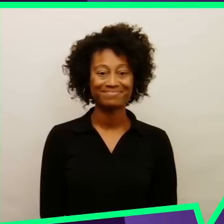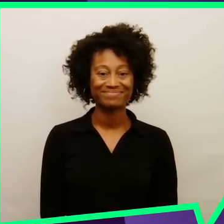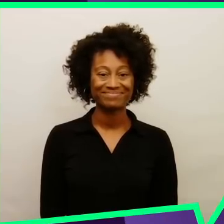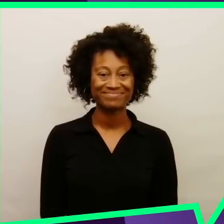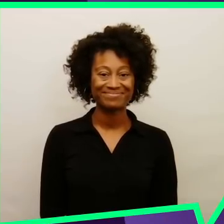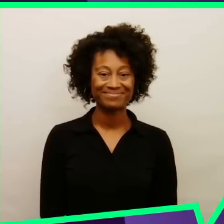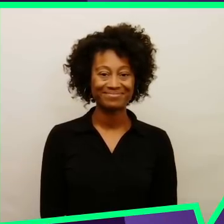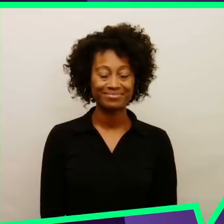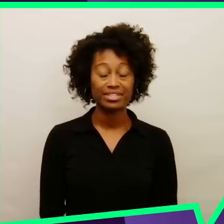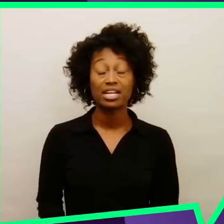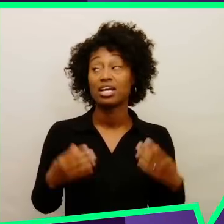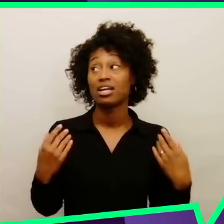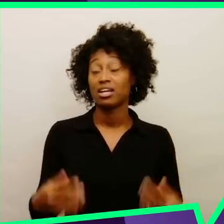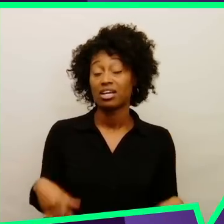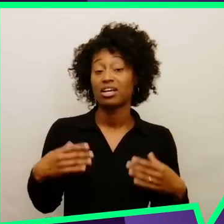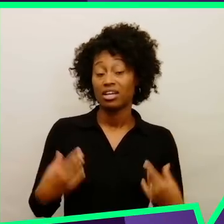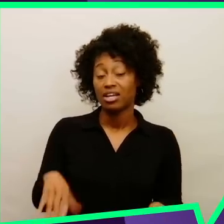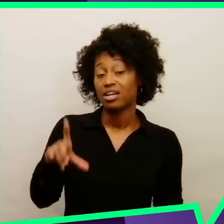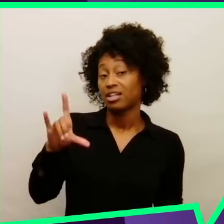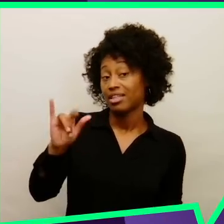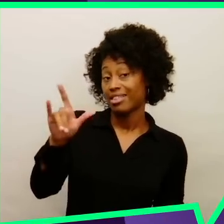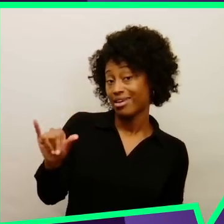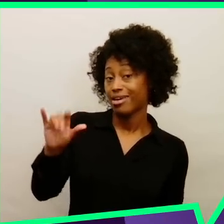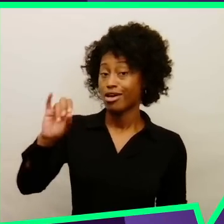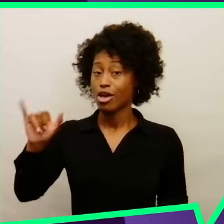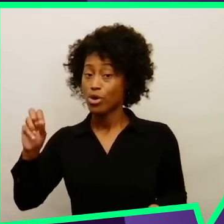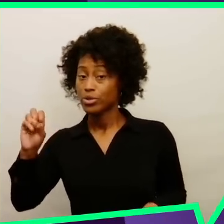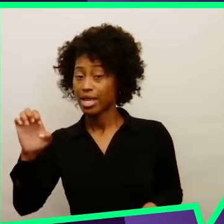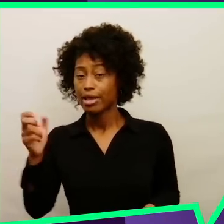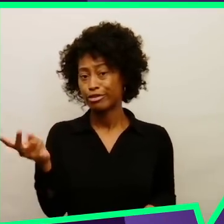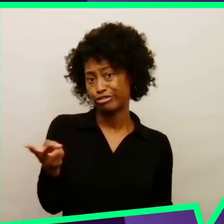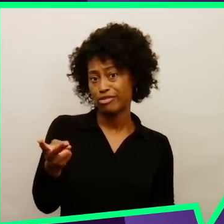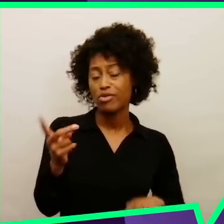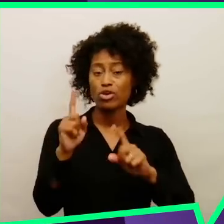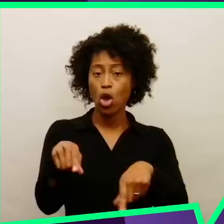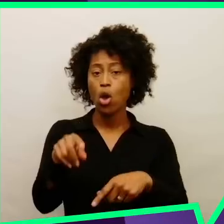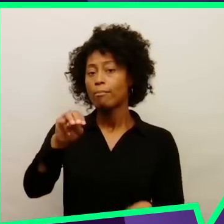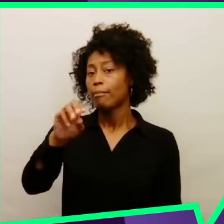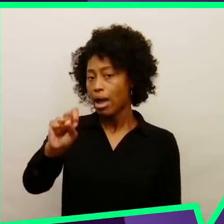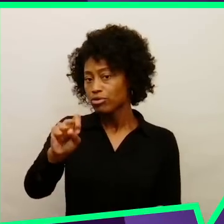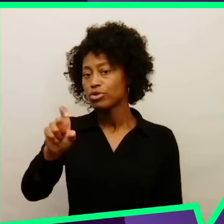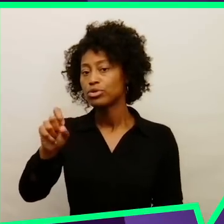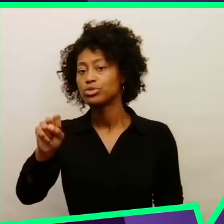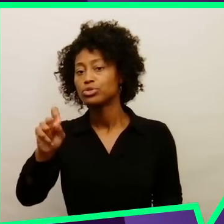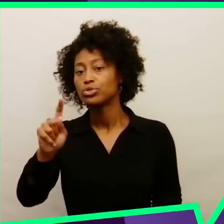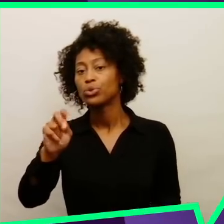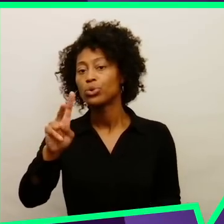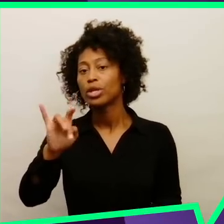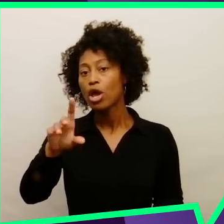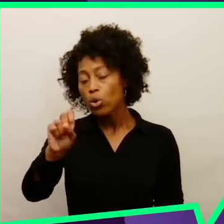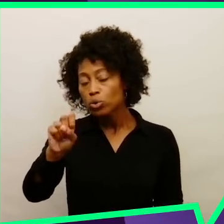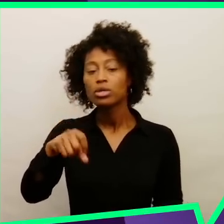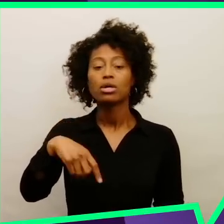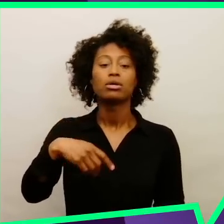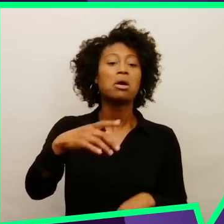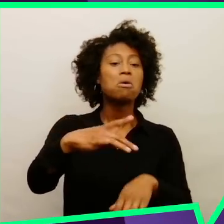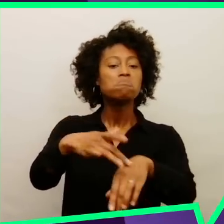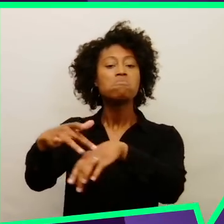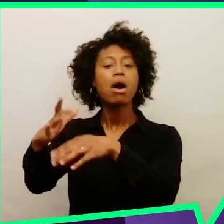Wow. OK, Lily, Jose, you guys have been to Microsoft Studios. You guys have been around and seen some of these game developers and things